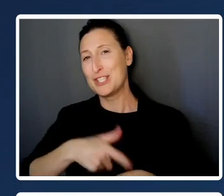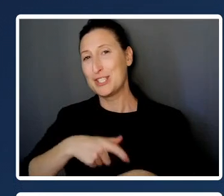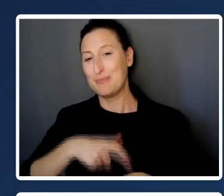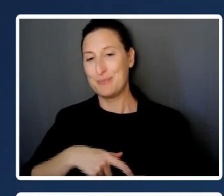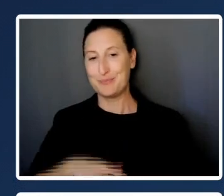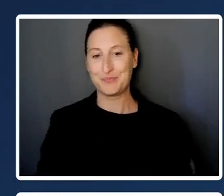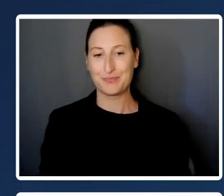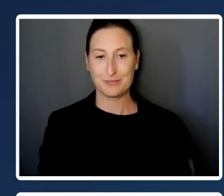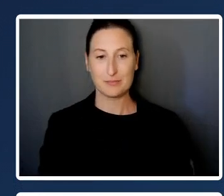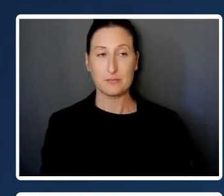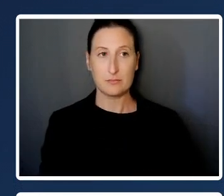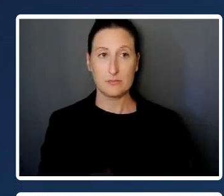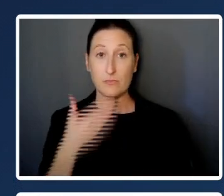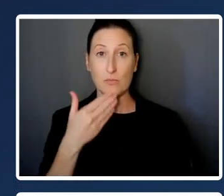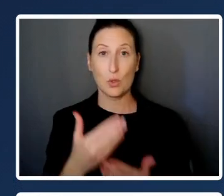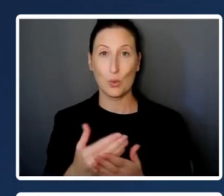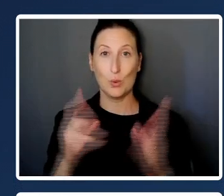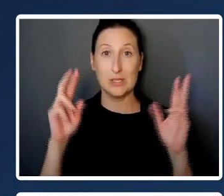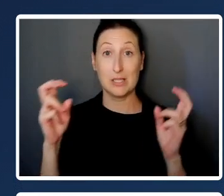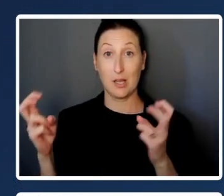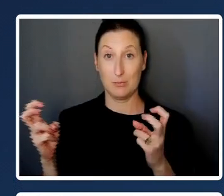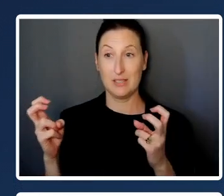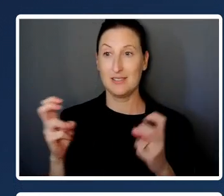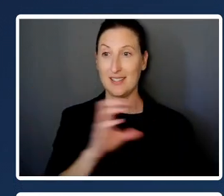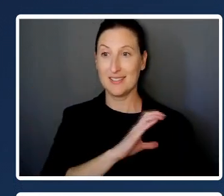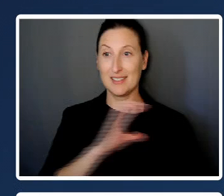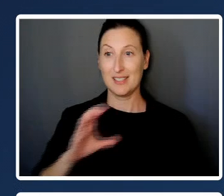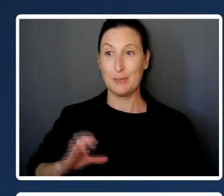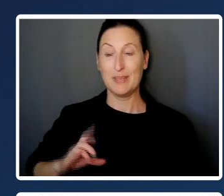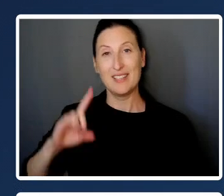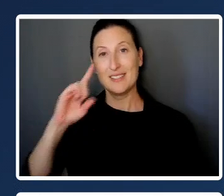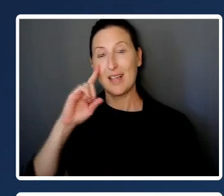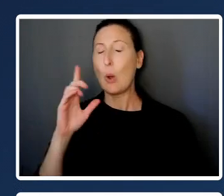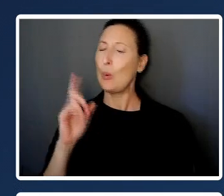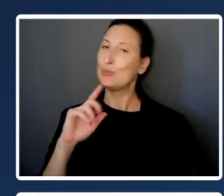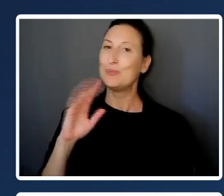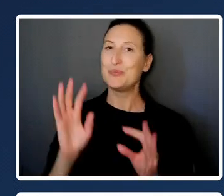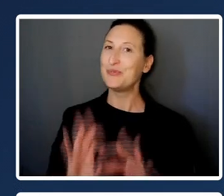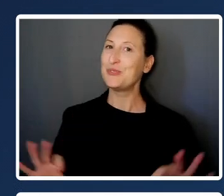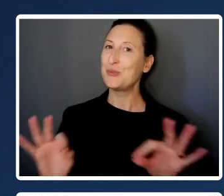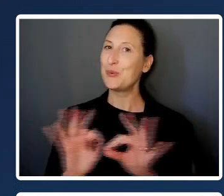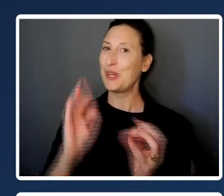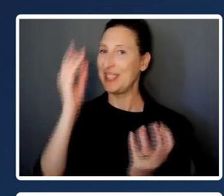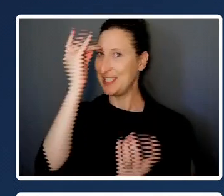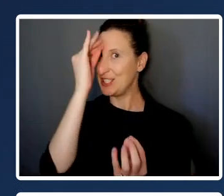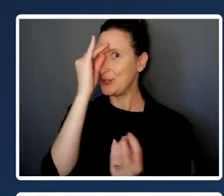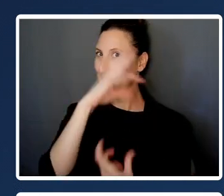I think, the committee would find worth considering. So, these were two really great, interesting topics that they picked.